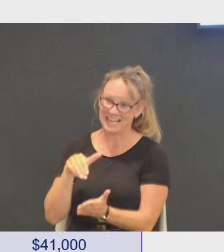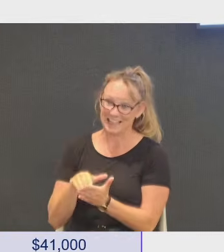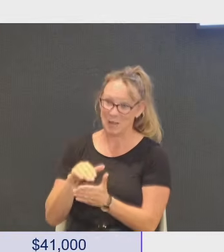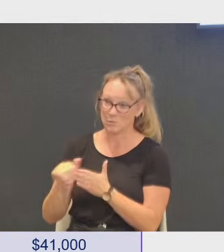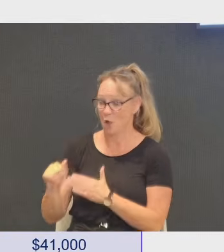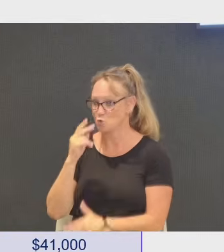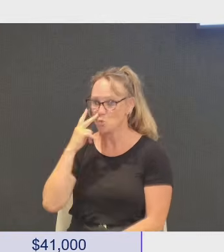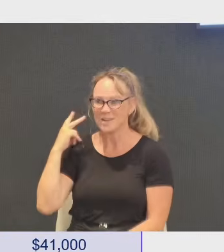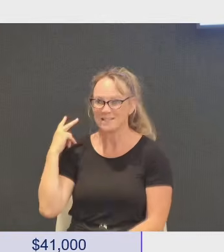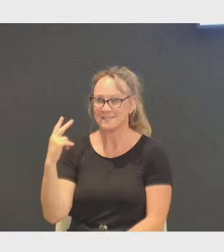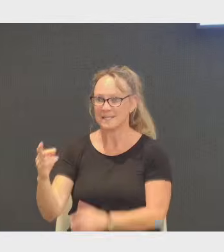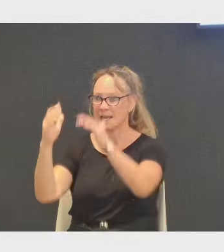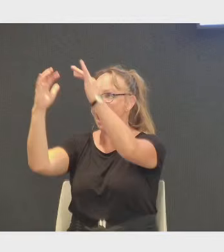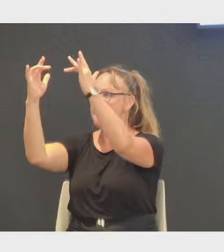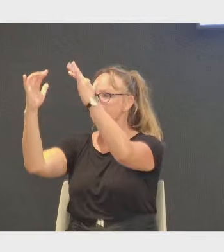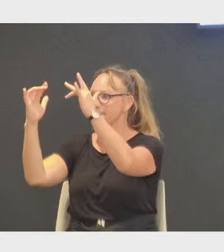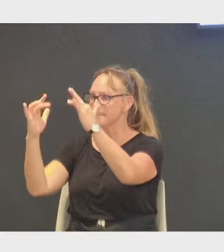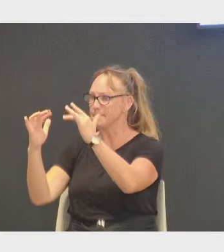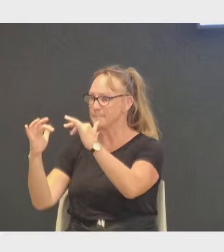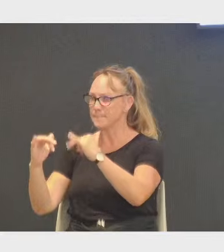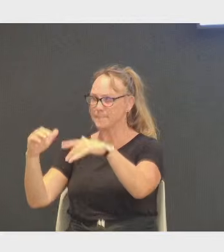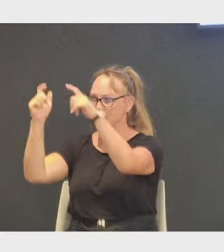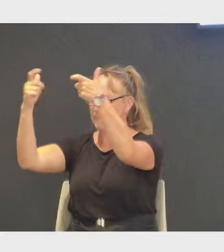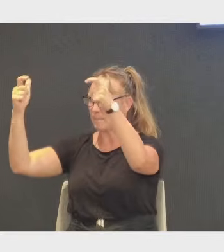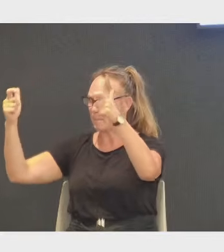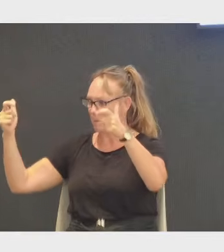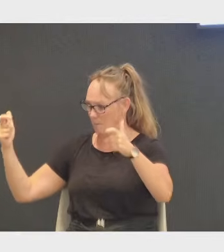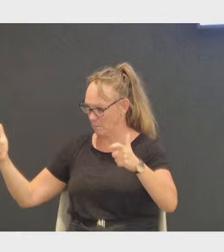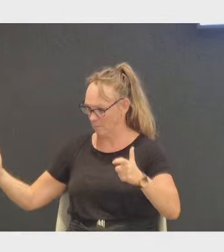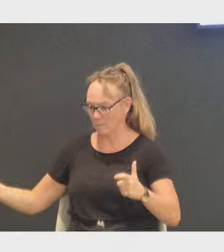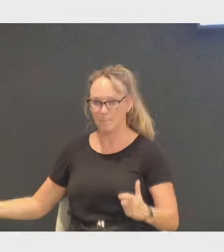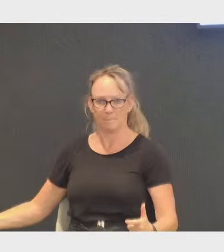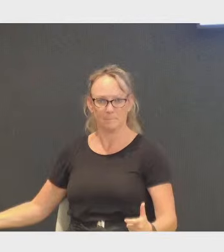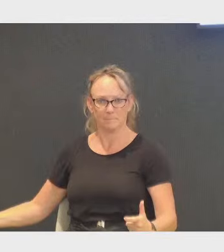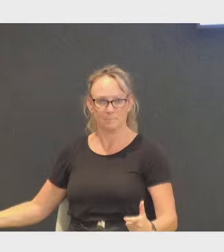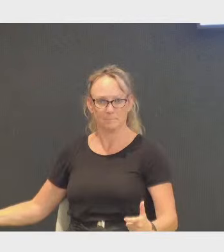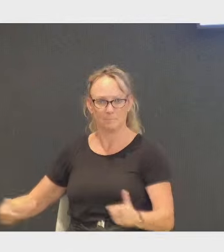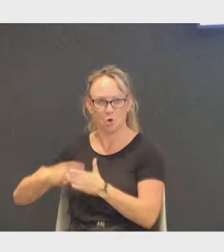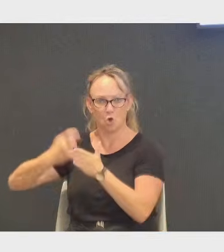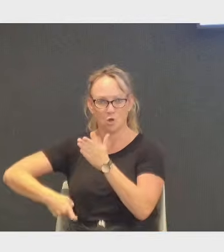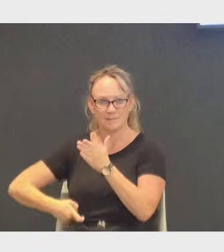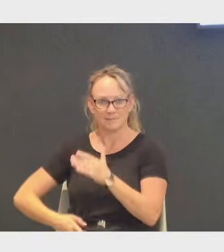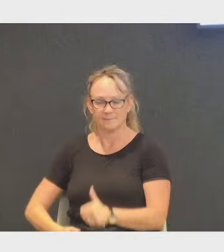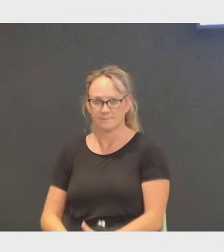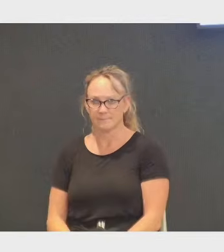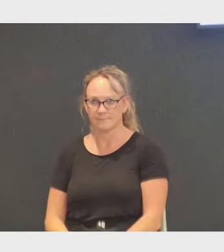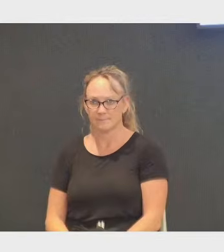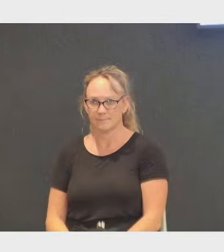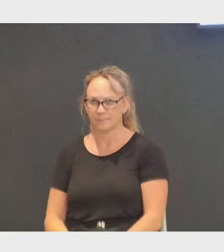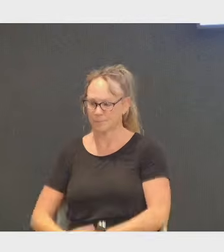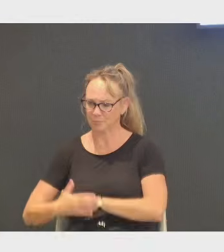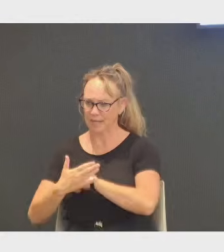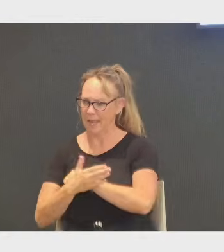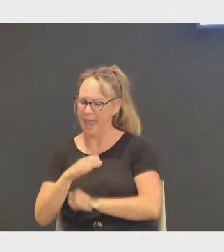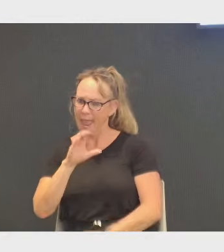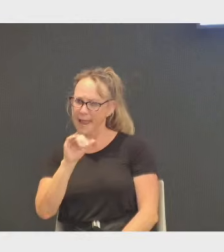increase exponentially. what has the county done when they've seen these cost increases in